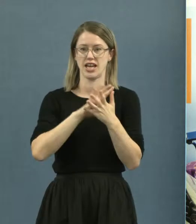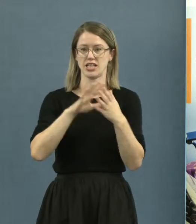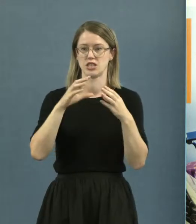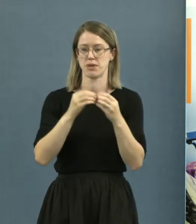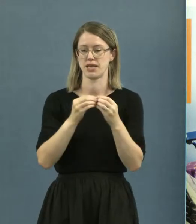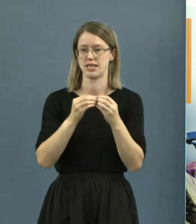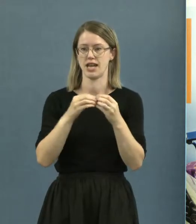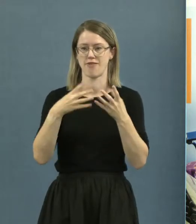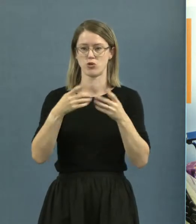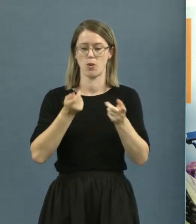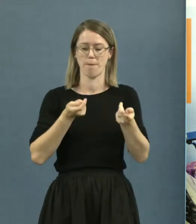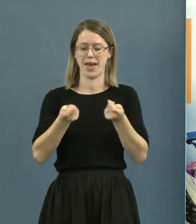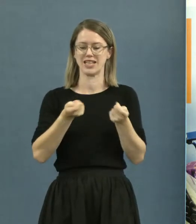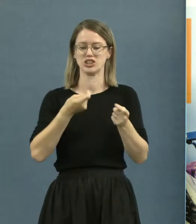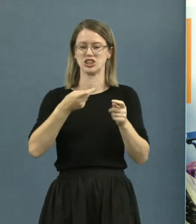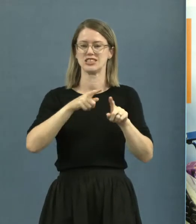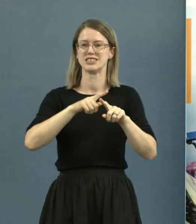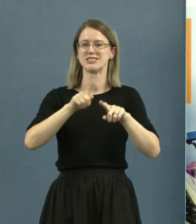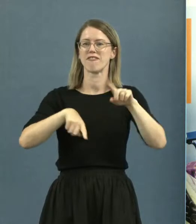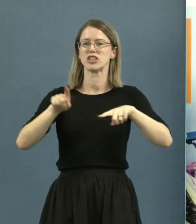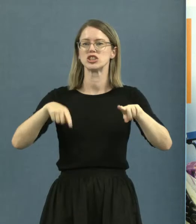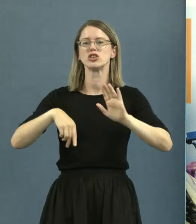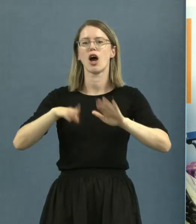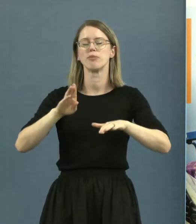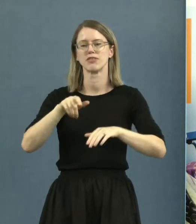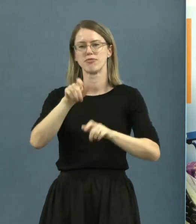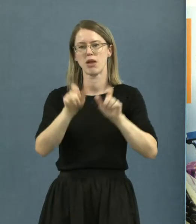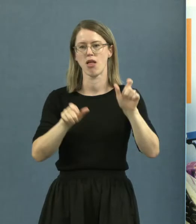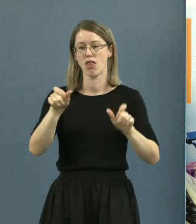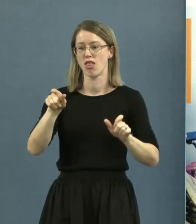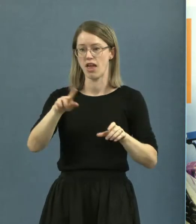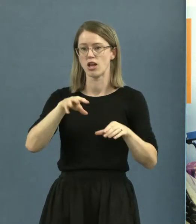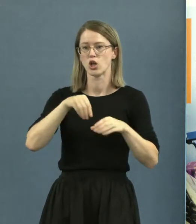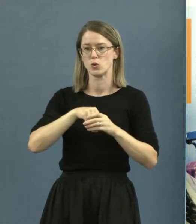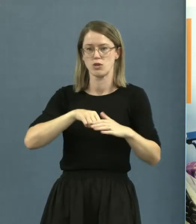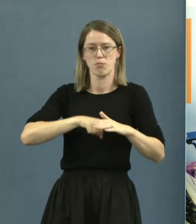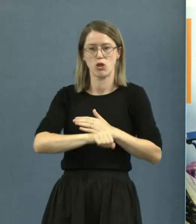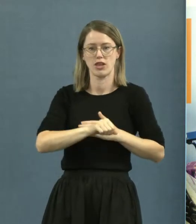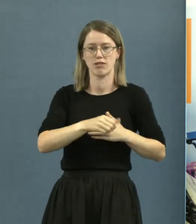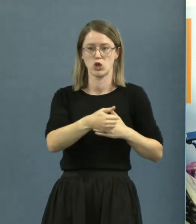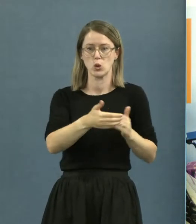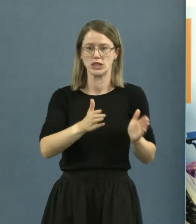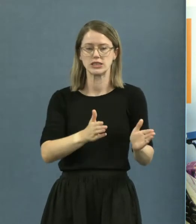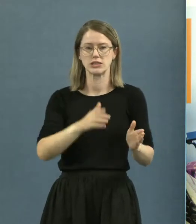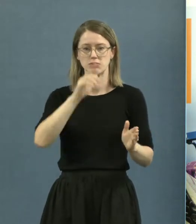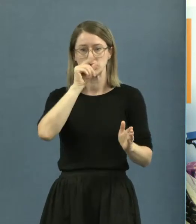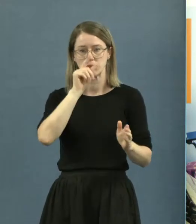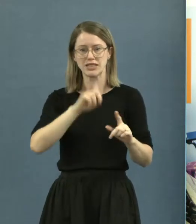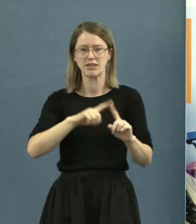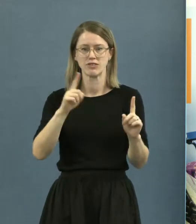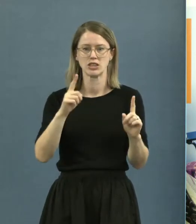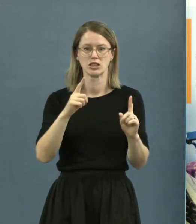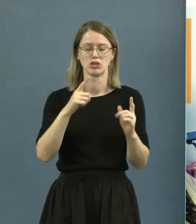the wide number of different patients, and that will include in the birthing units. So there